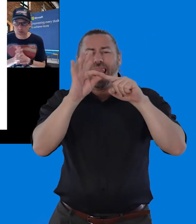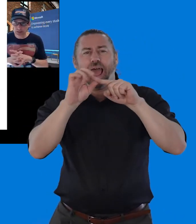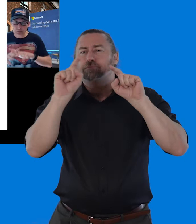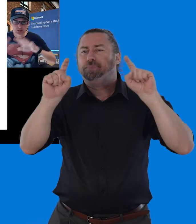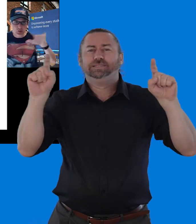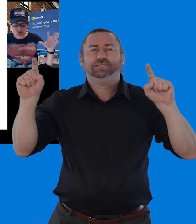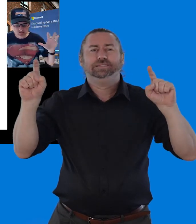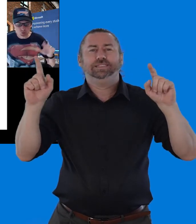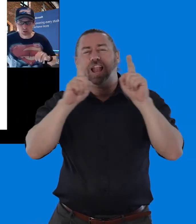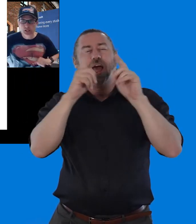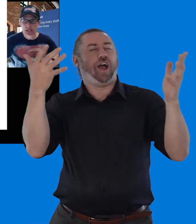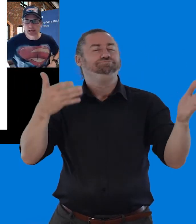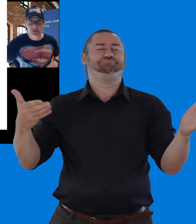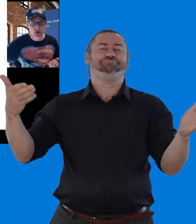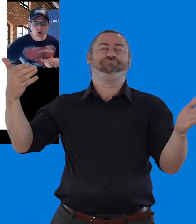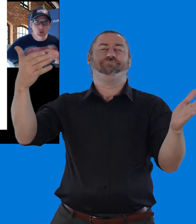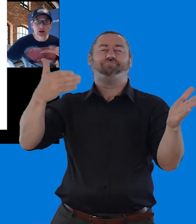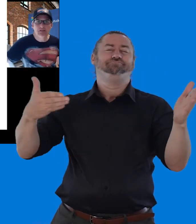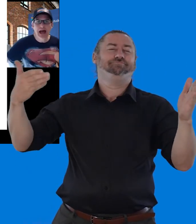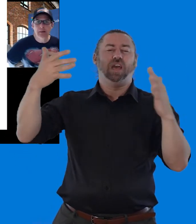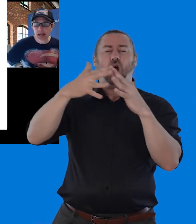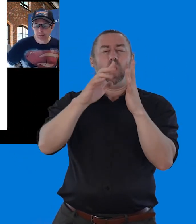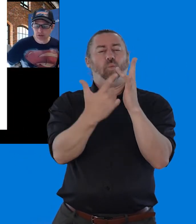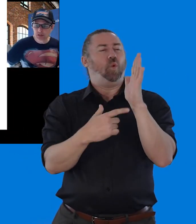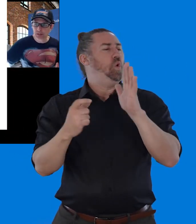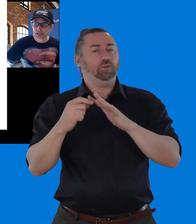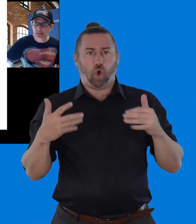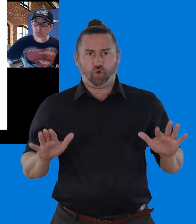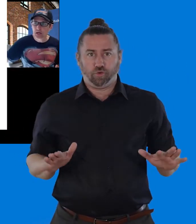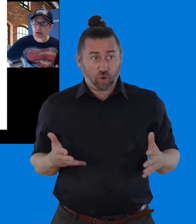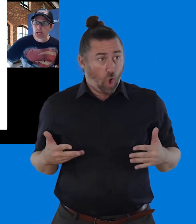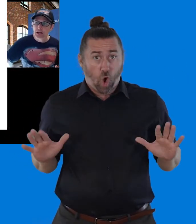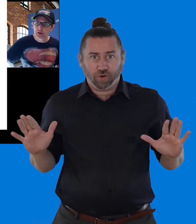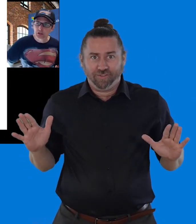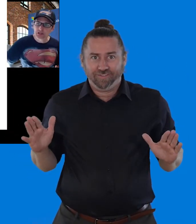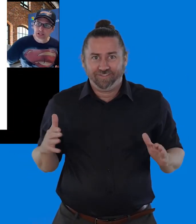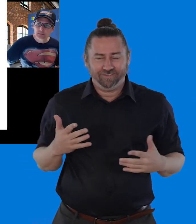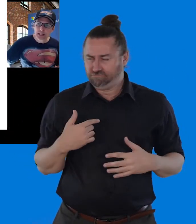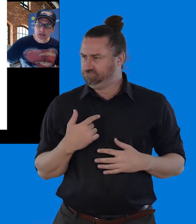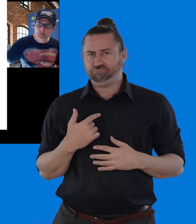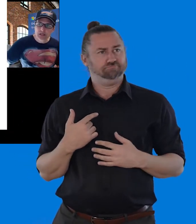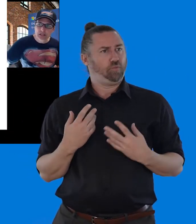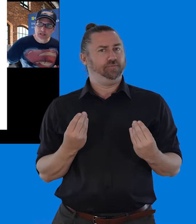all the bells and whistles of Word is gone or whatever appp I happened to be in. Now you see this little button over here.